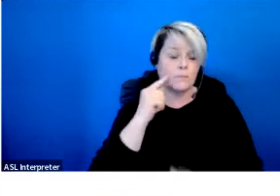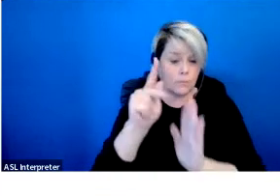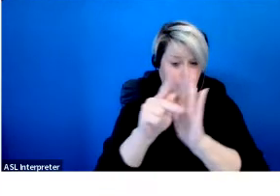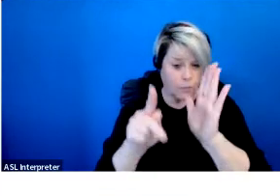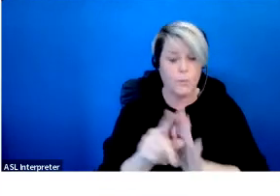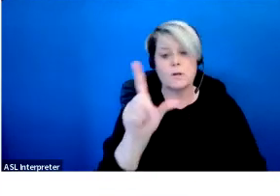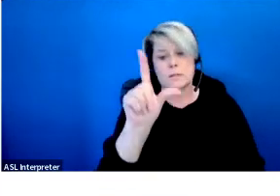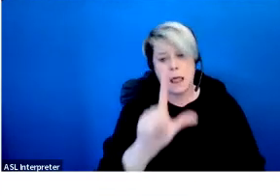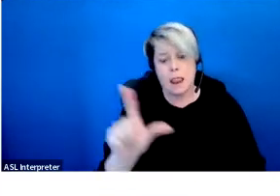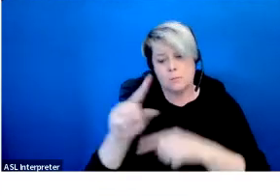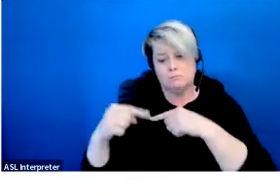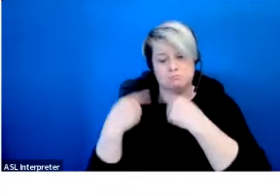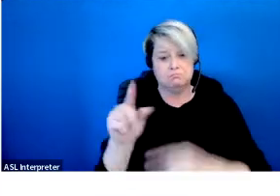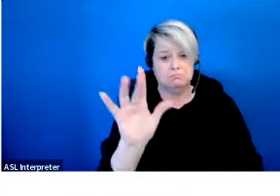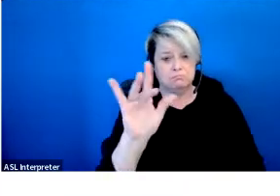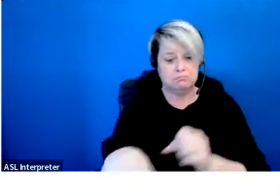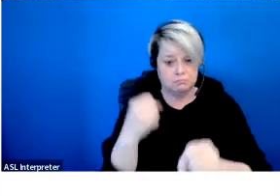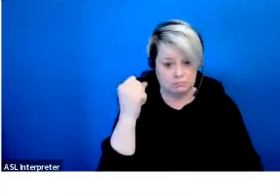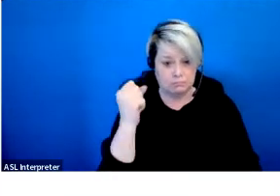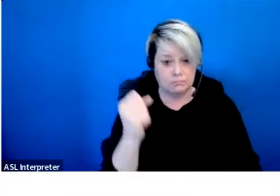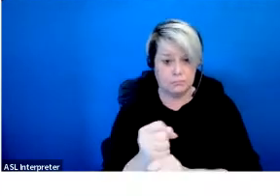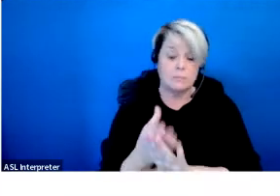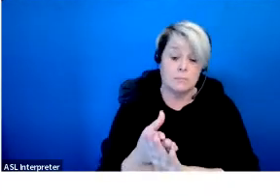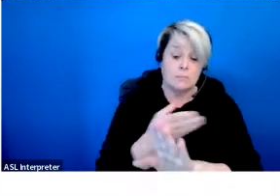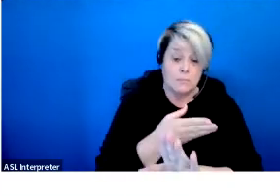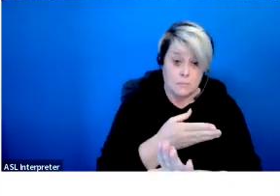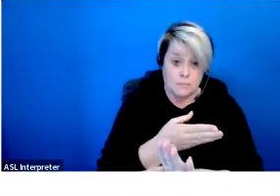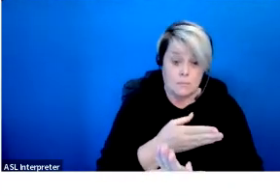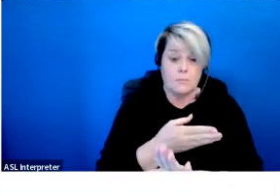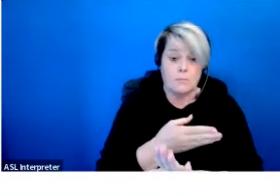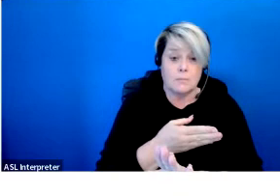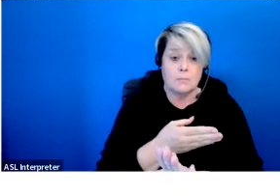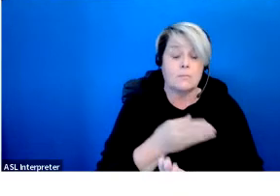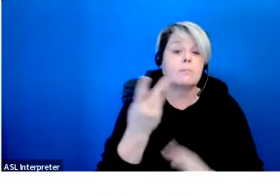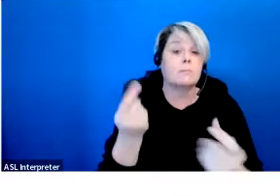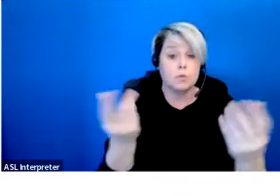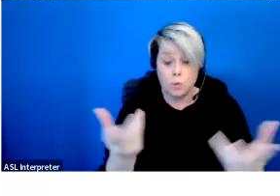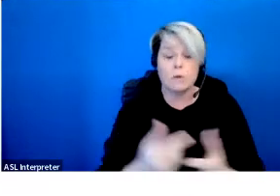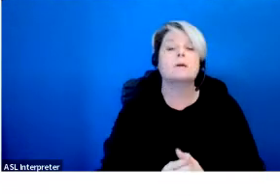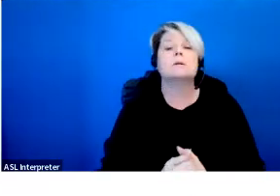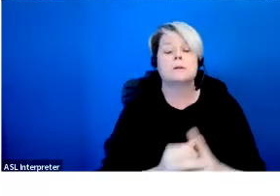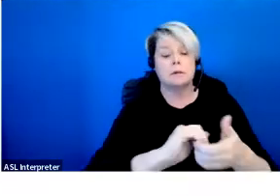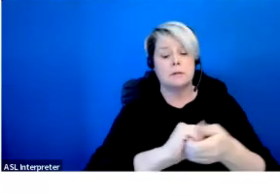customer experience. She has been involved on agriculture work on farm and poll sy level at